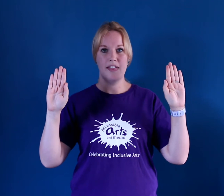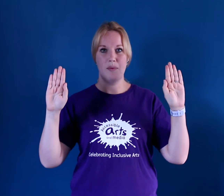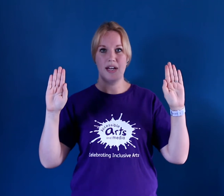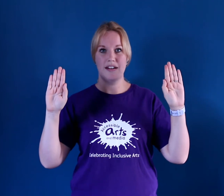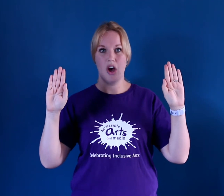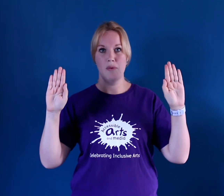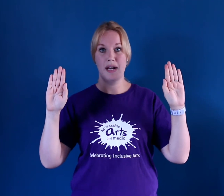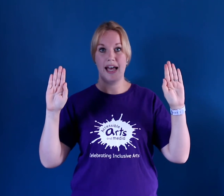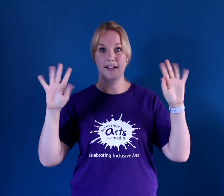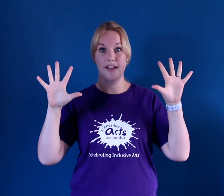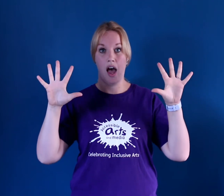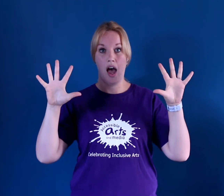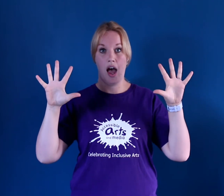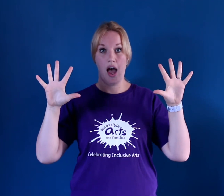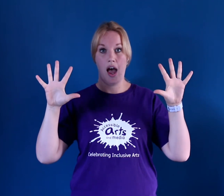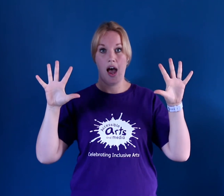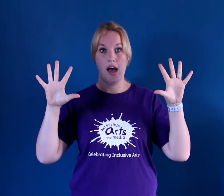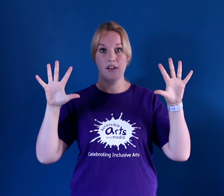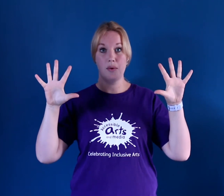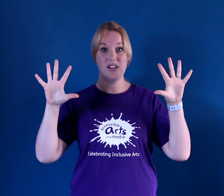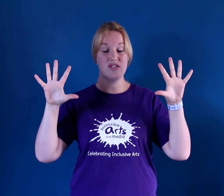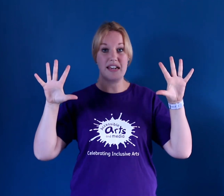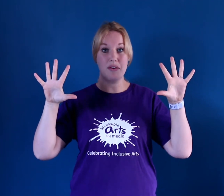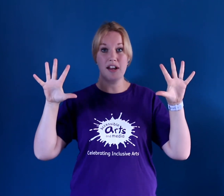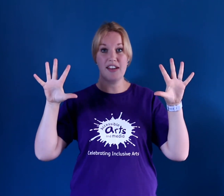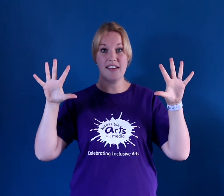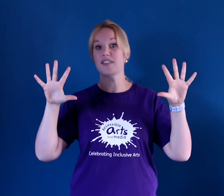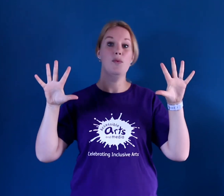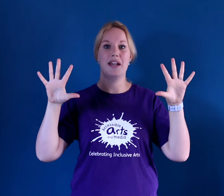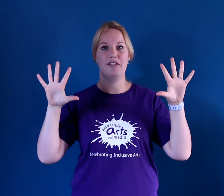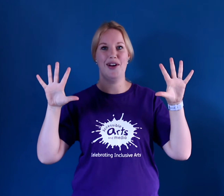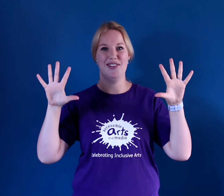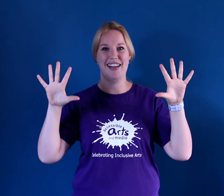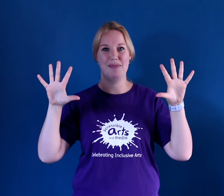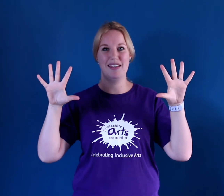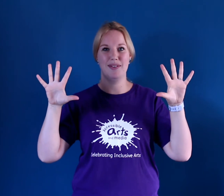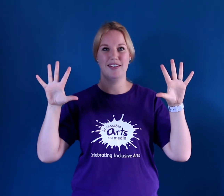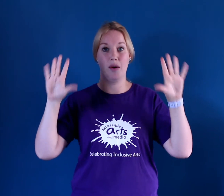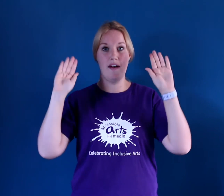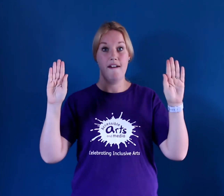So then we need an open hand, so we just stretch out all our fingers we can have lots of gaps in this one.